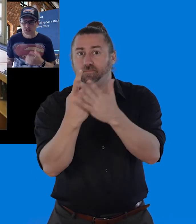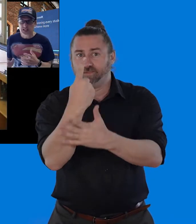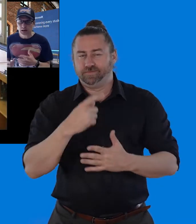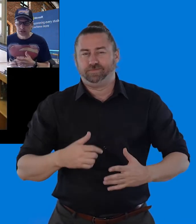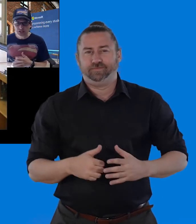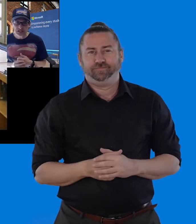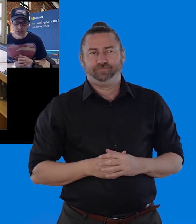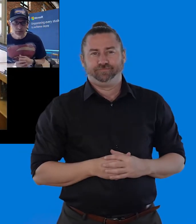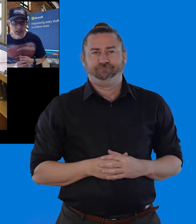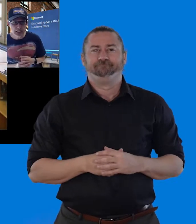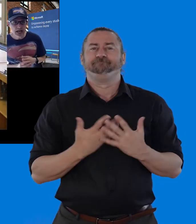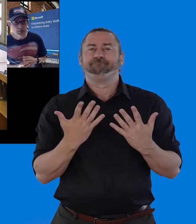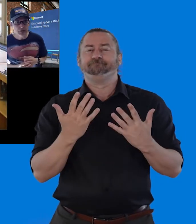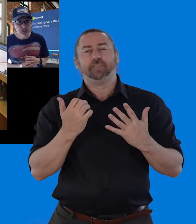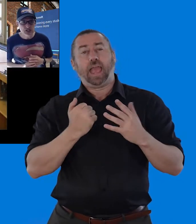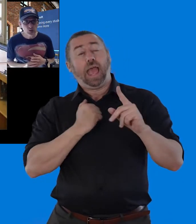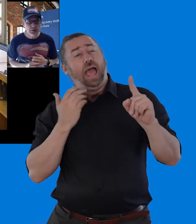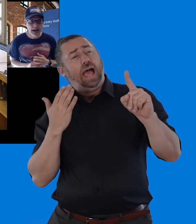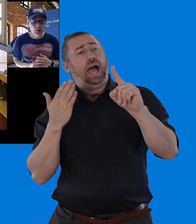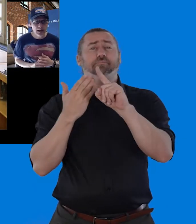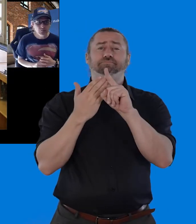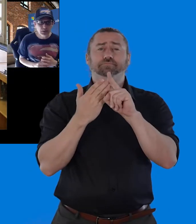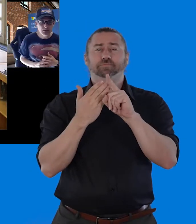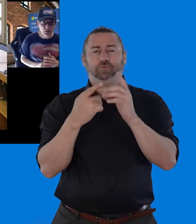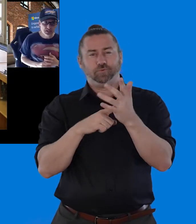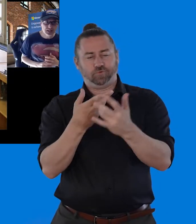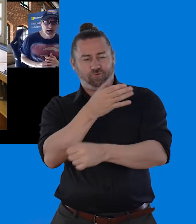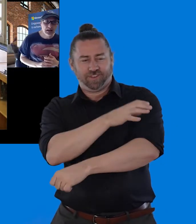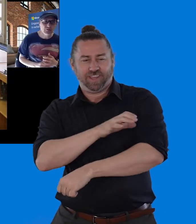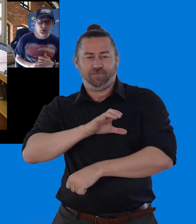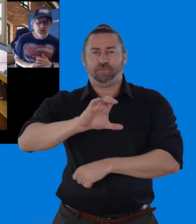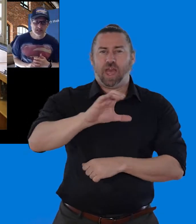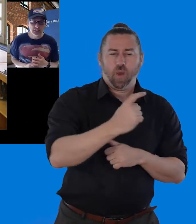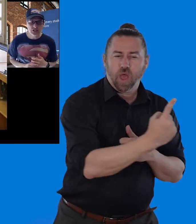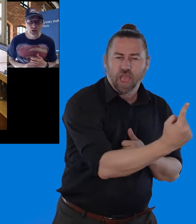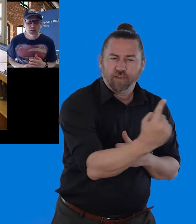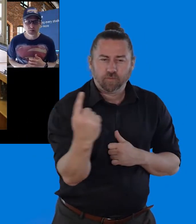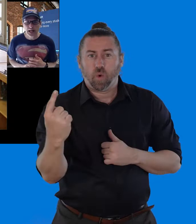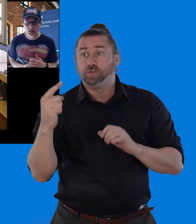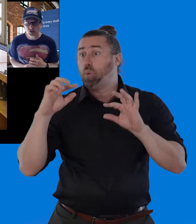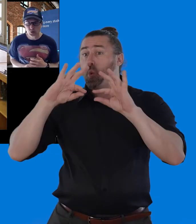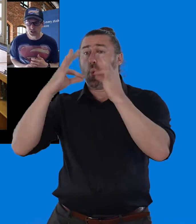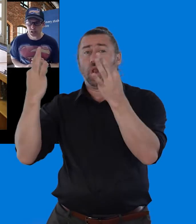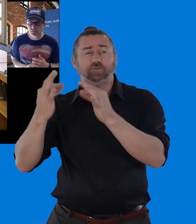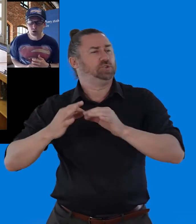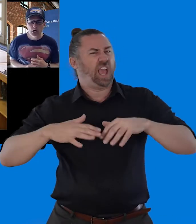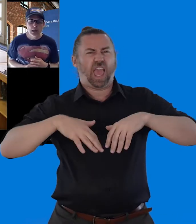So this is our mission statement again. "Our mission is to empower every person and every organization on the planet to achieve more."